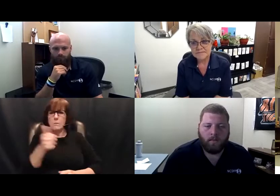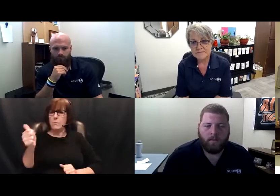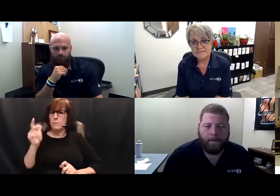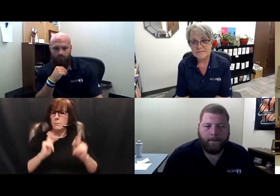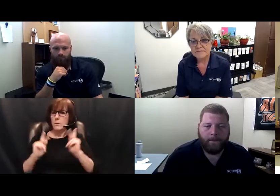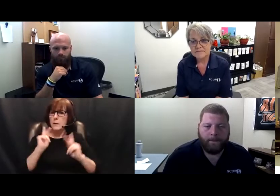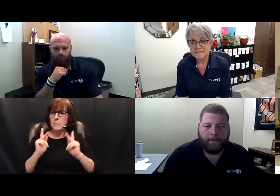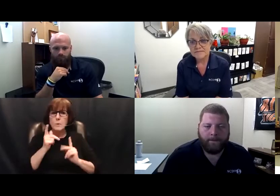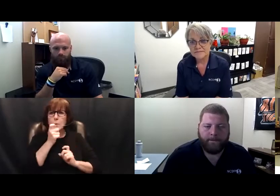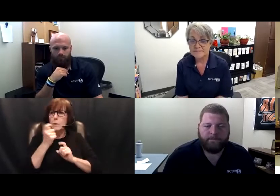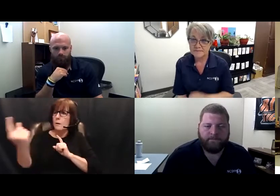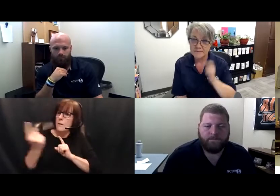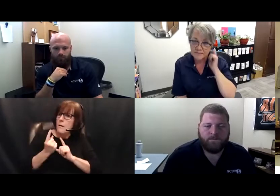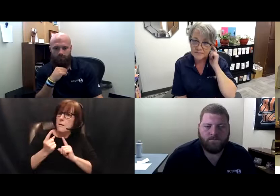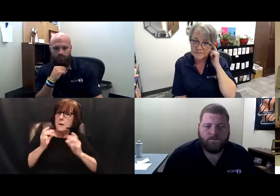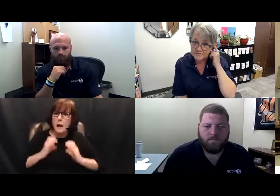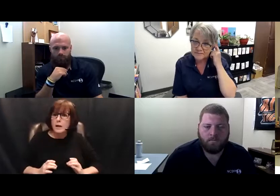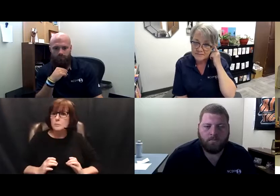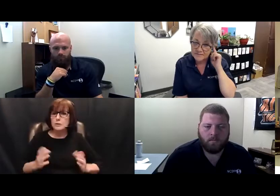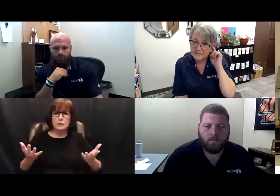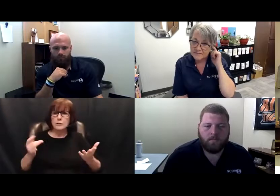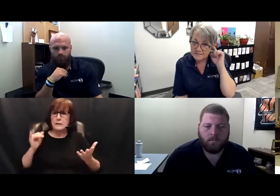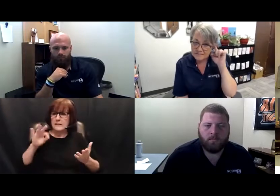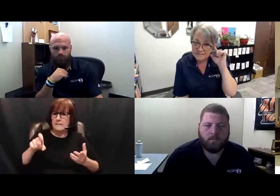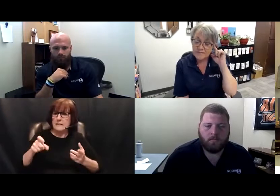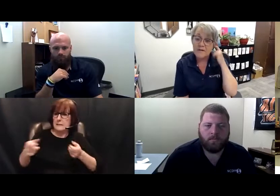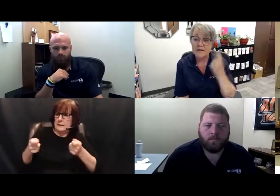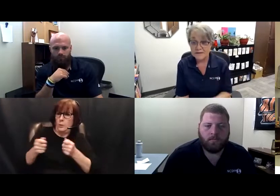come in the customers if you deal with them.